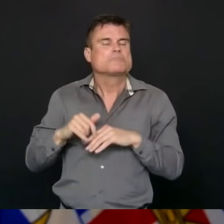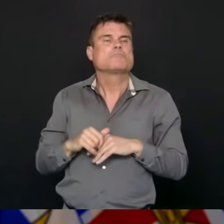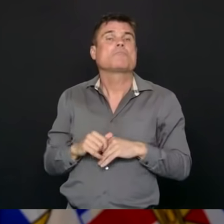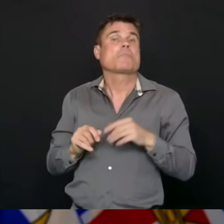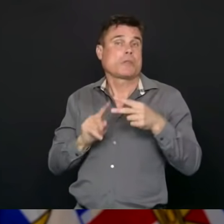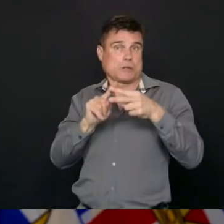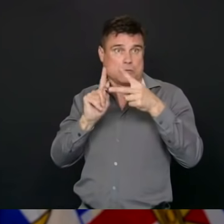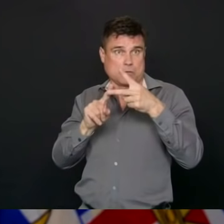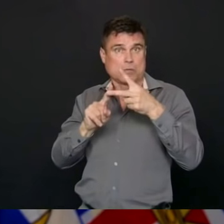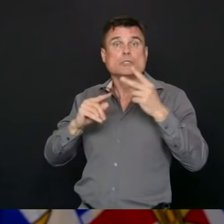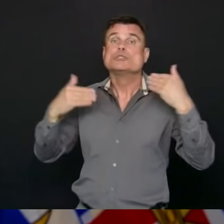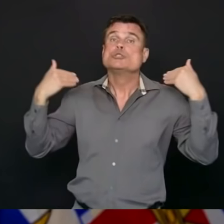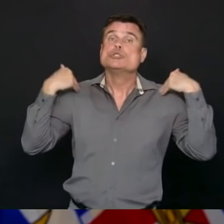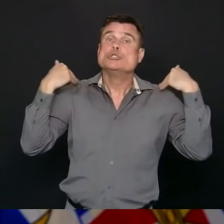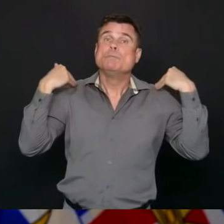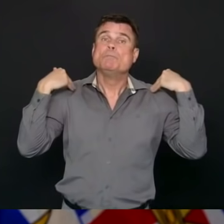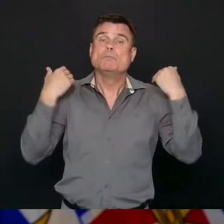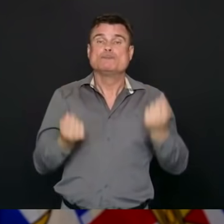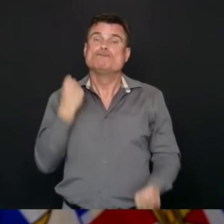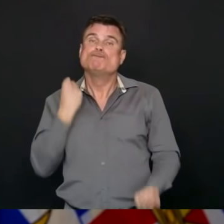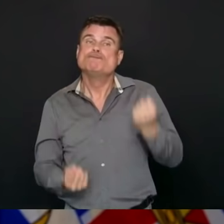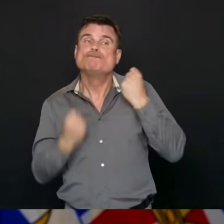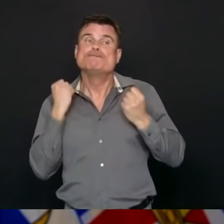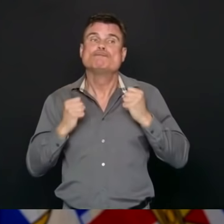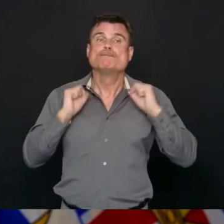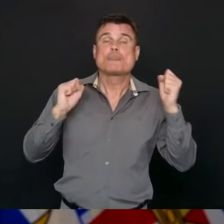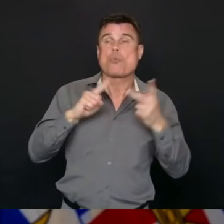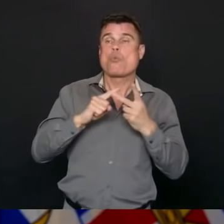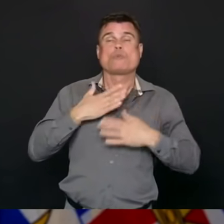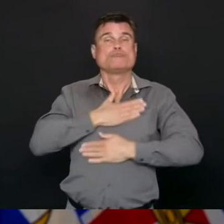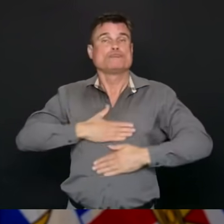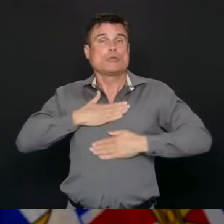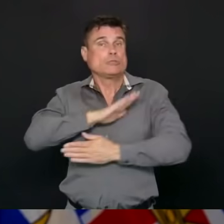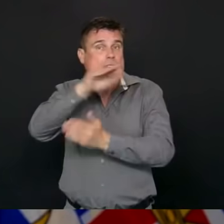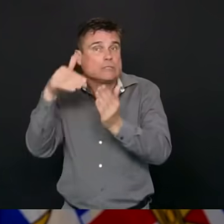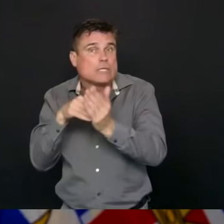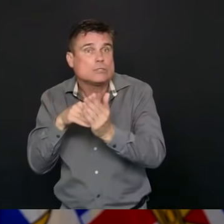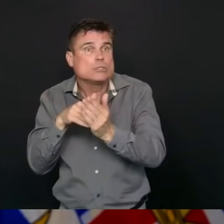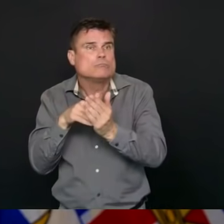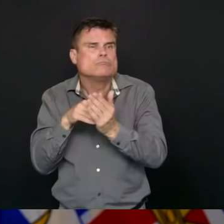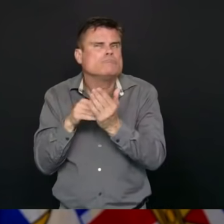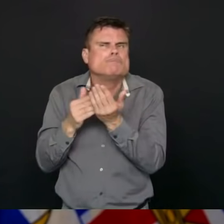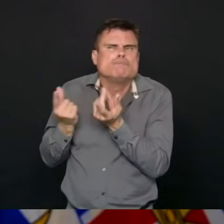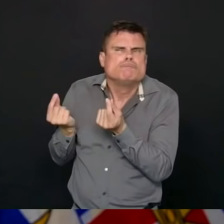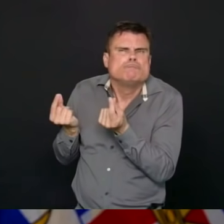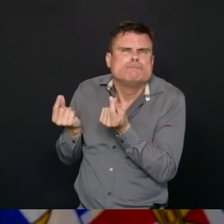And also in terms of recreation centres and gyms and fitness clubs, if there is any clarity there on the timing?